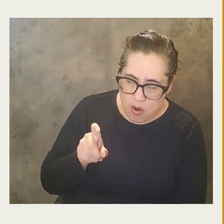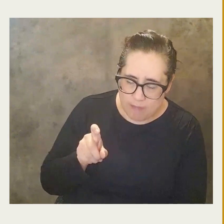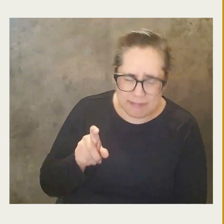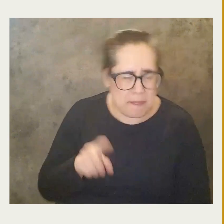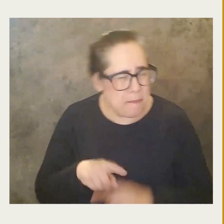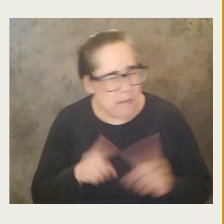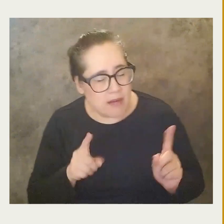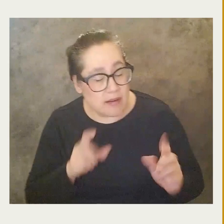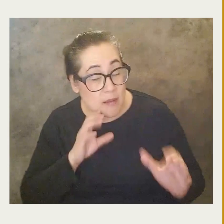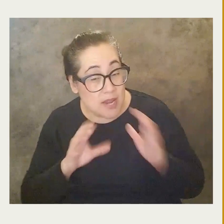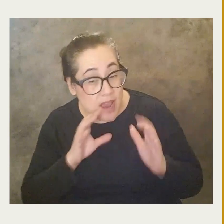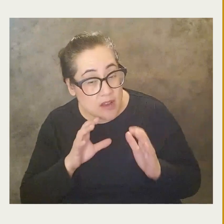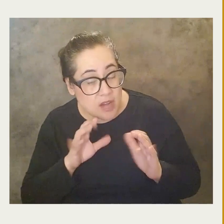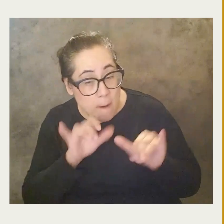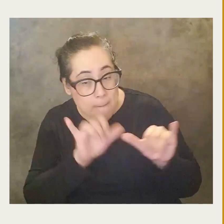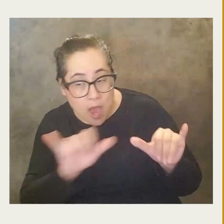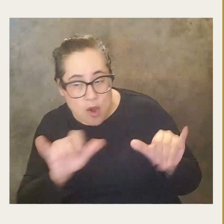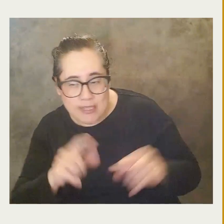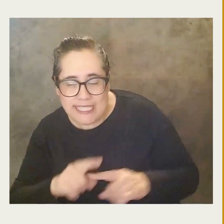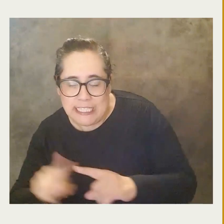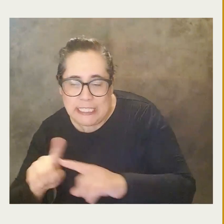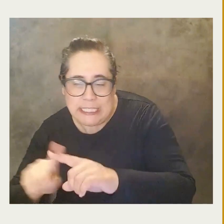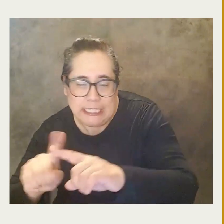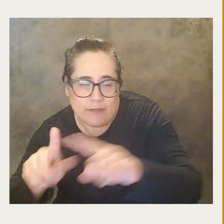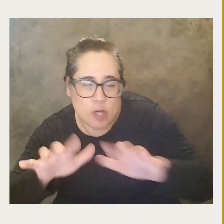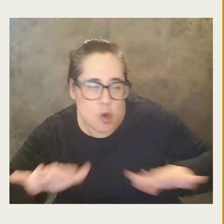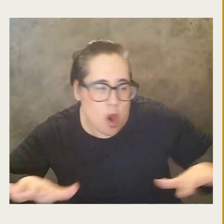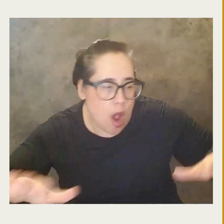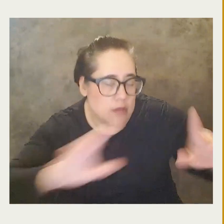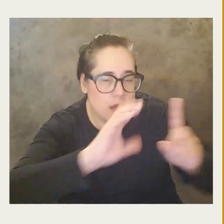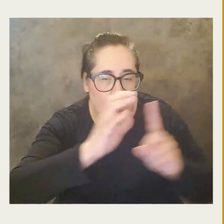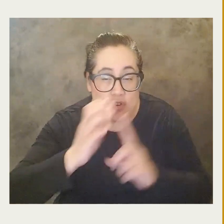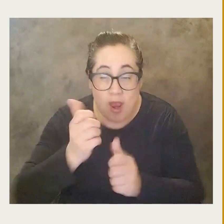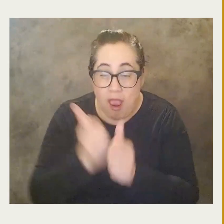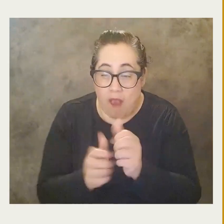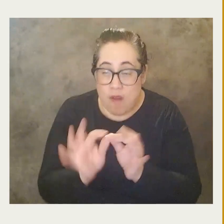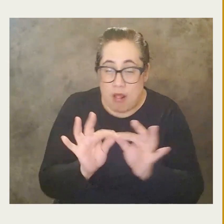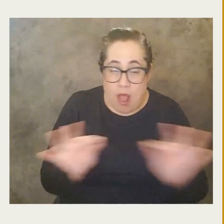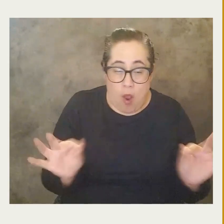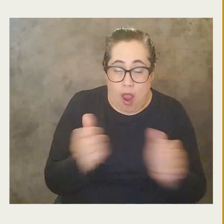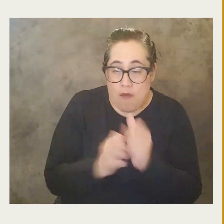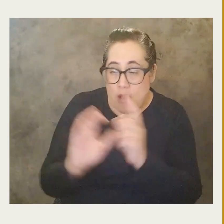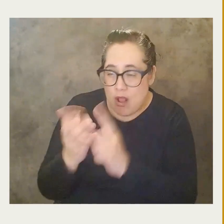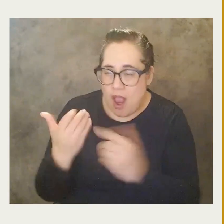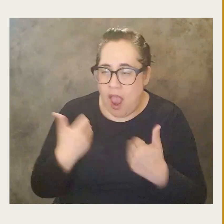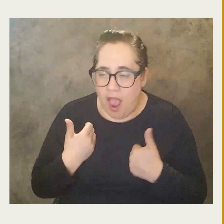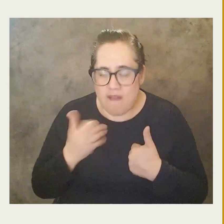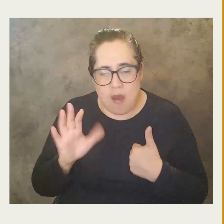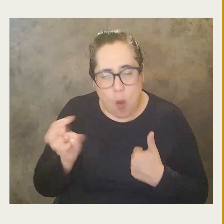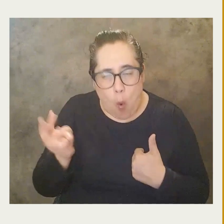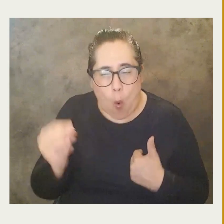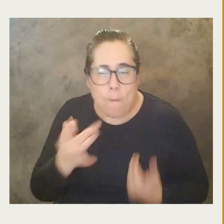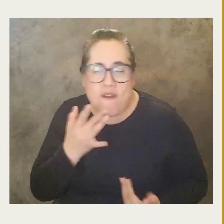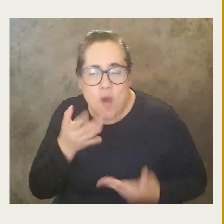However, communication patterns differ ... across cultures. Every language and culture has its own preferred ways of ...